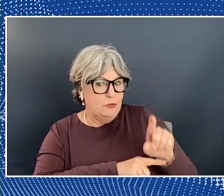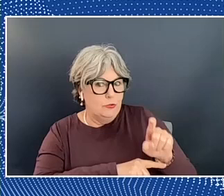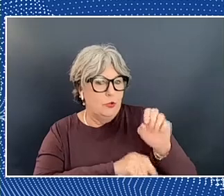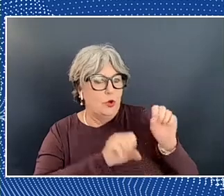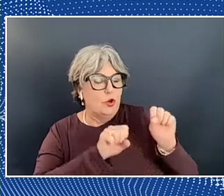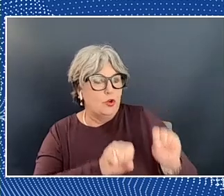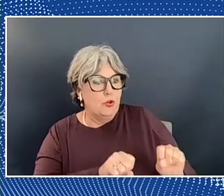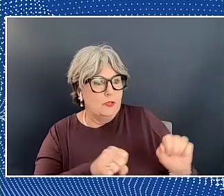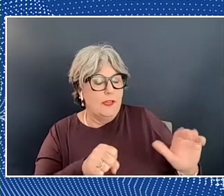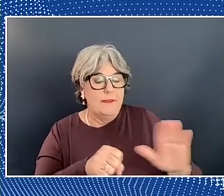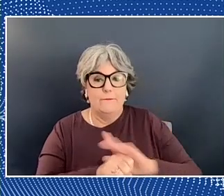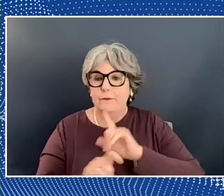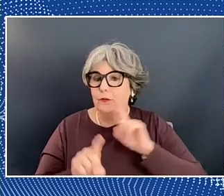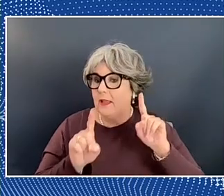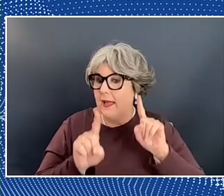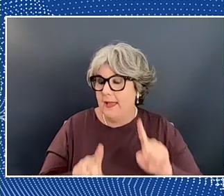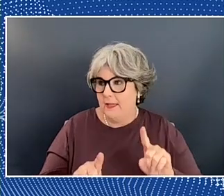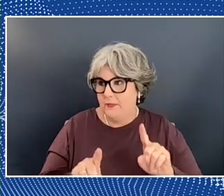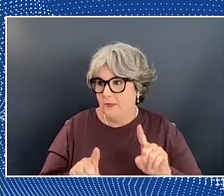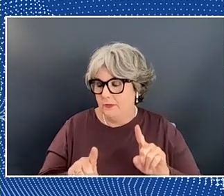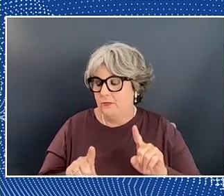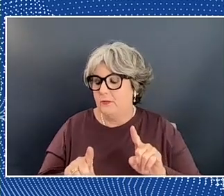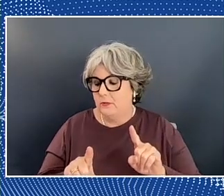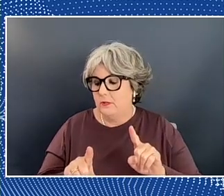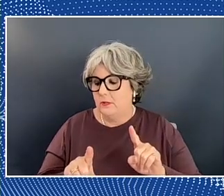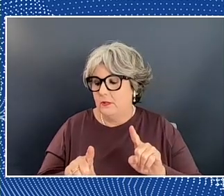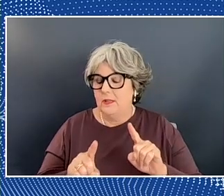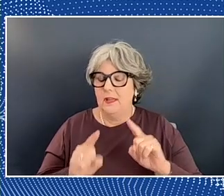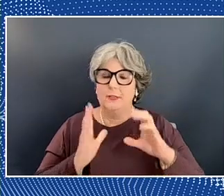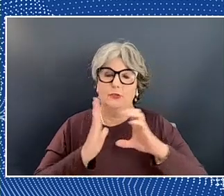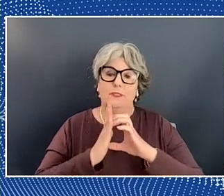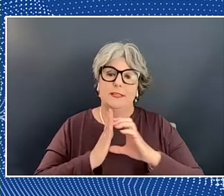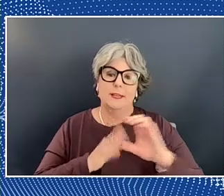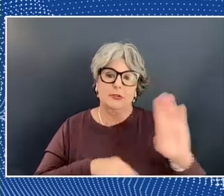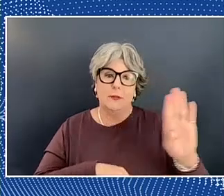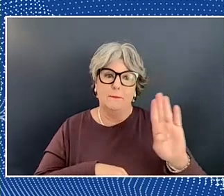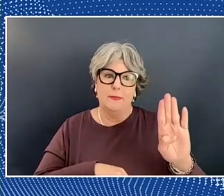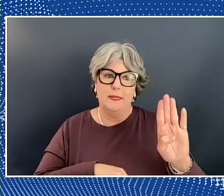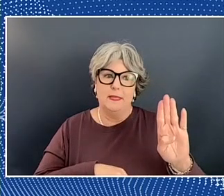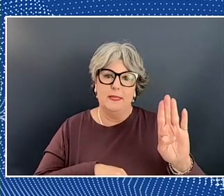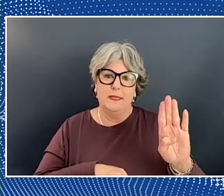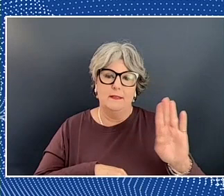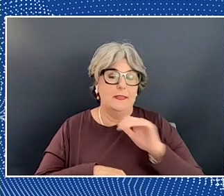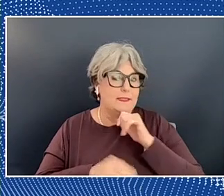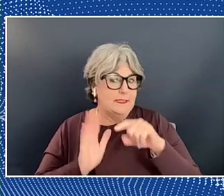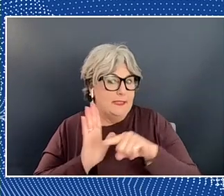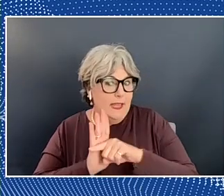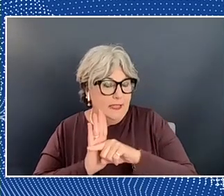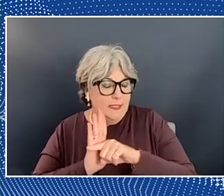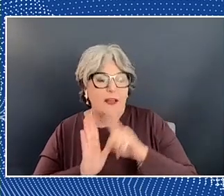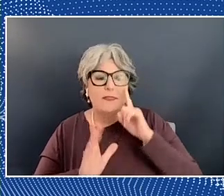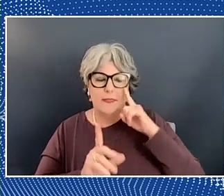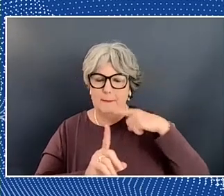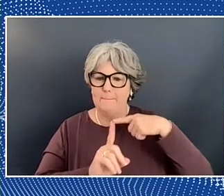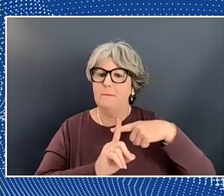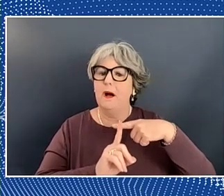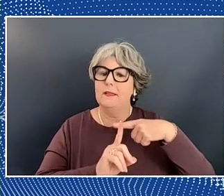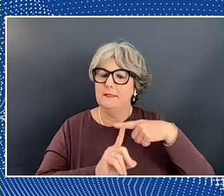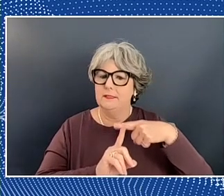to that as to the- as to section B right now, and I don't think that that's a negative. I think that it's a positive. I think that we need to build regulations